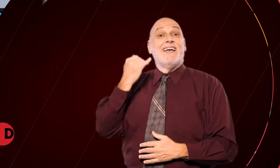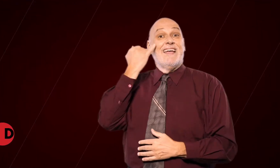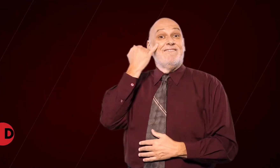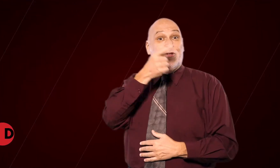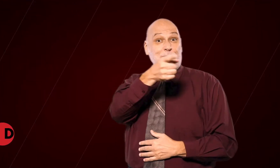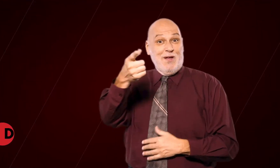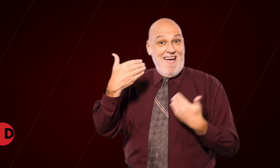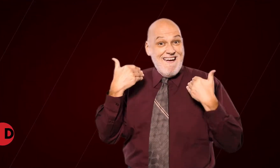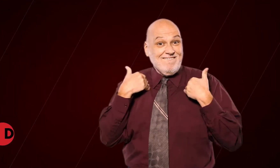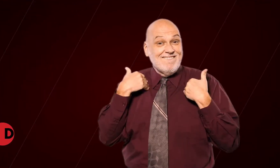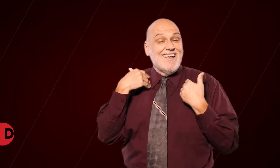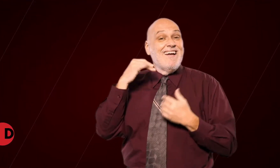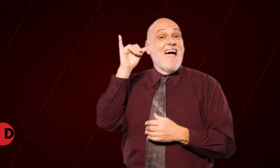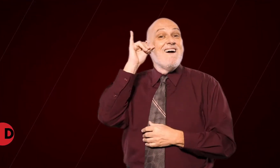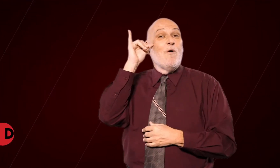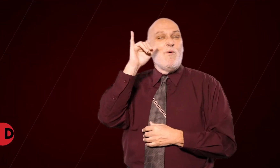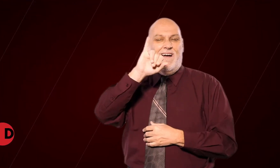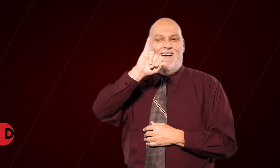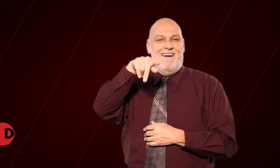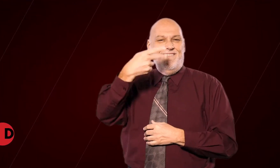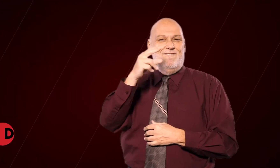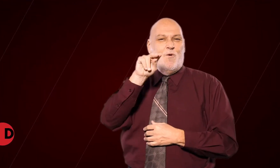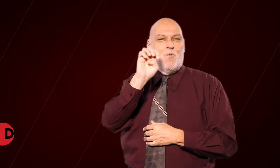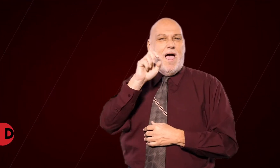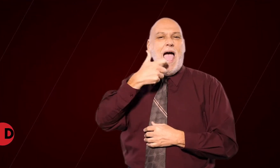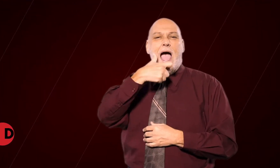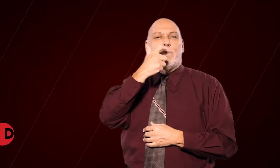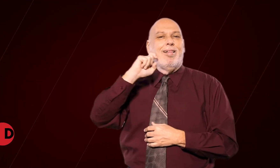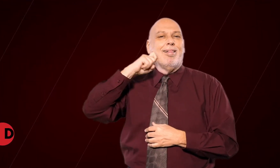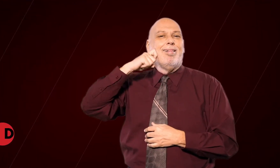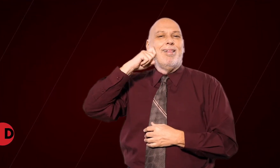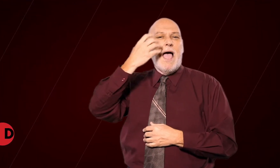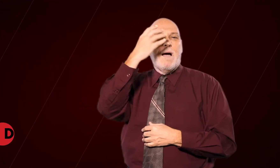[Anselmo]: If you own an iPhone,